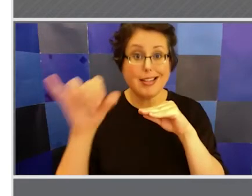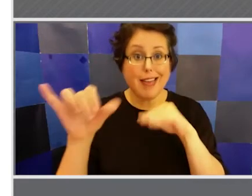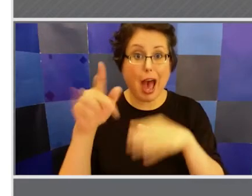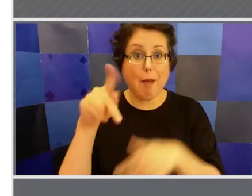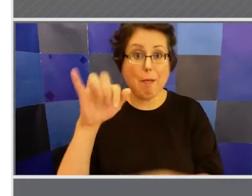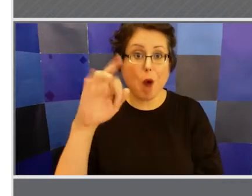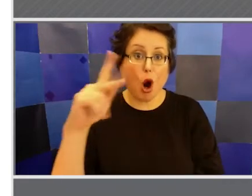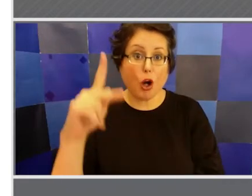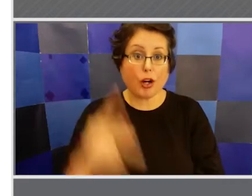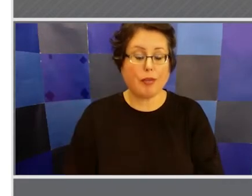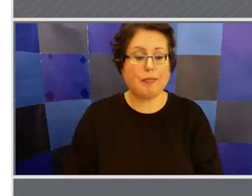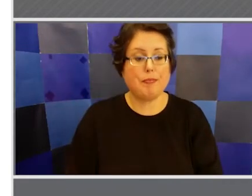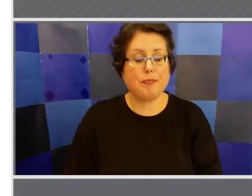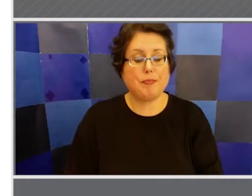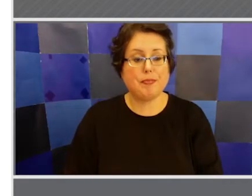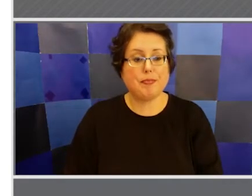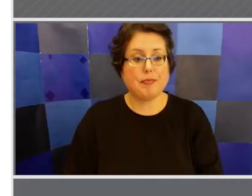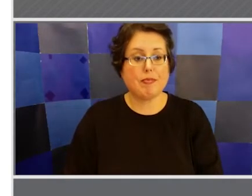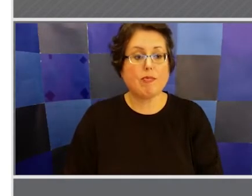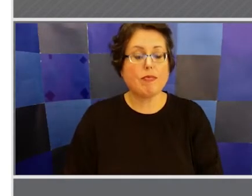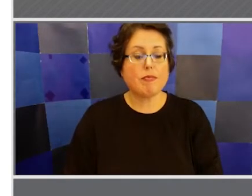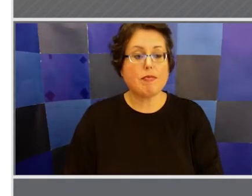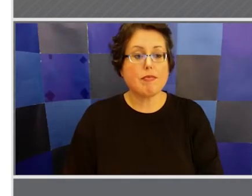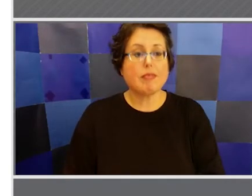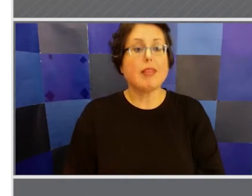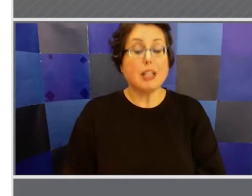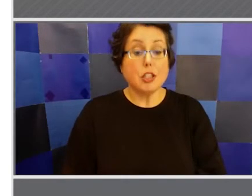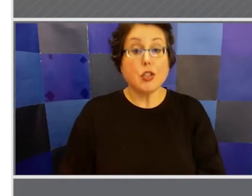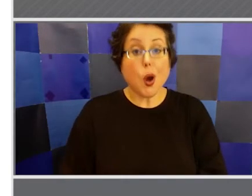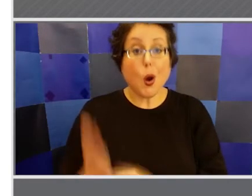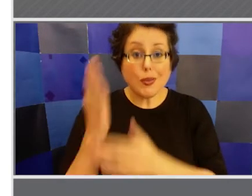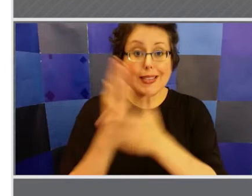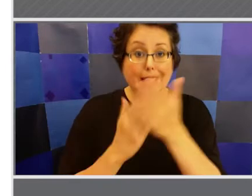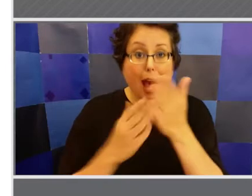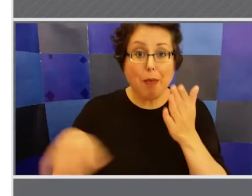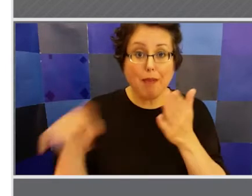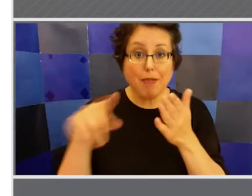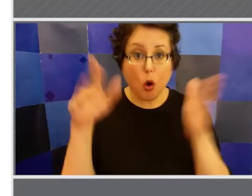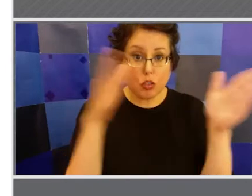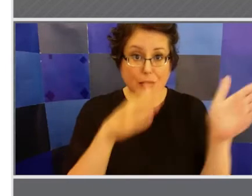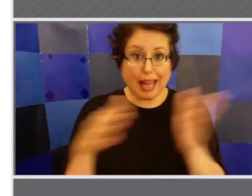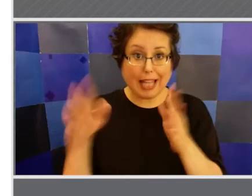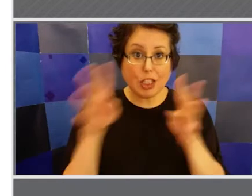And so, those even some of these plans that were created with capital budget, dollars